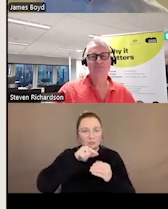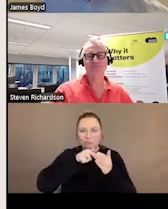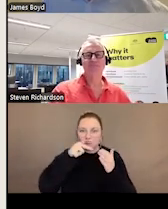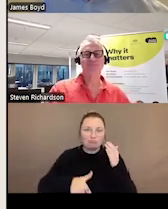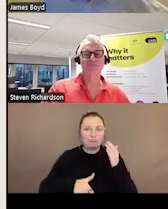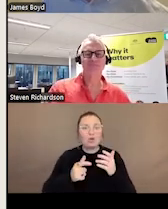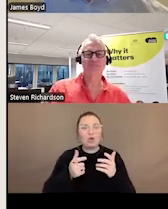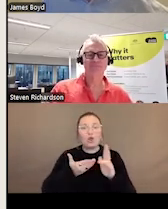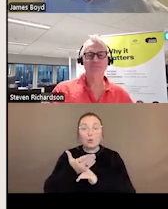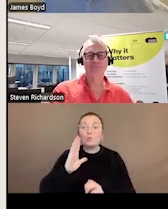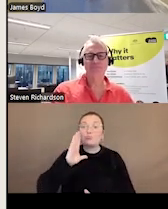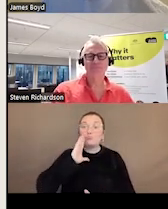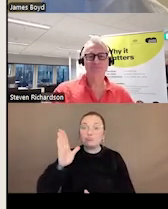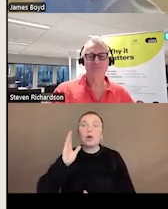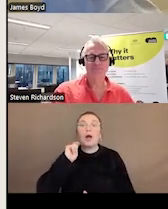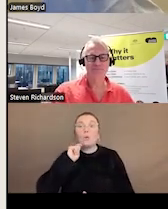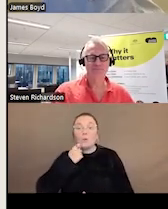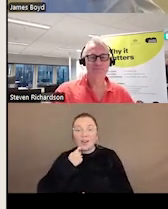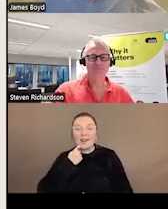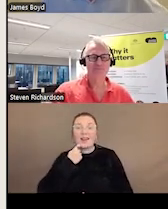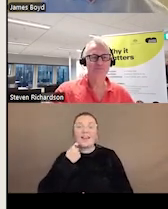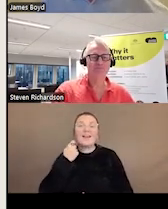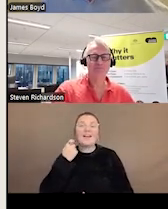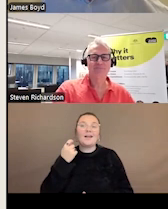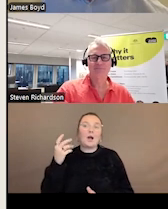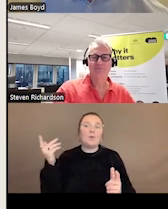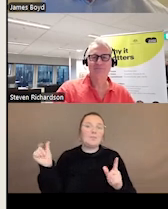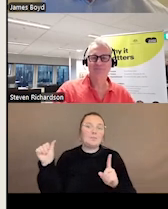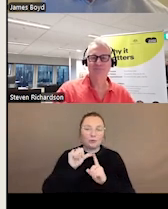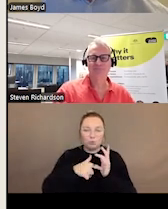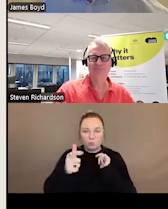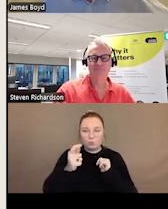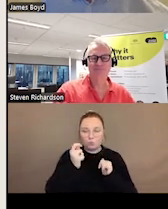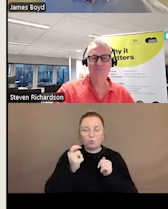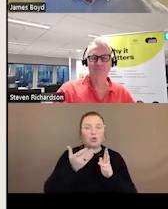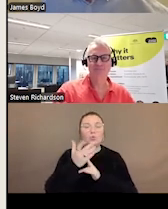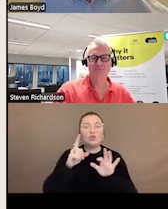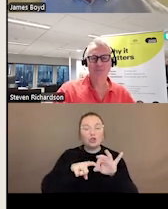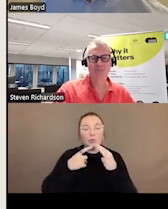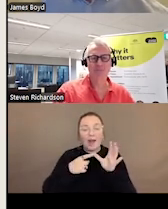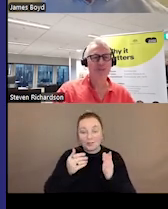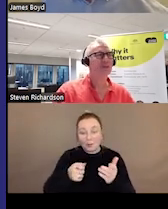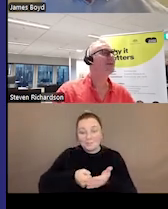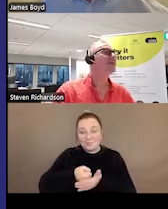webinar and I will revisit you during the Q&A. Steven, over to you.